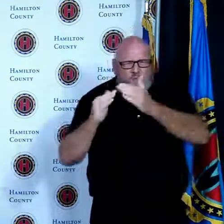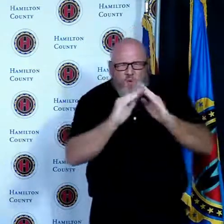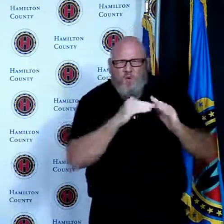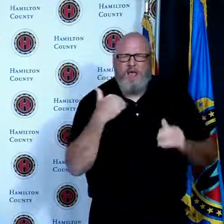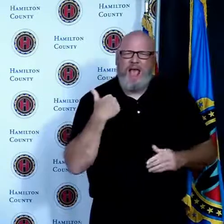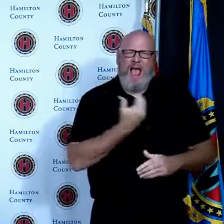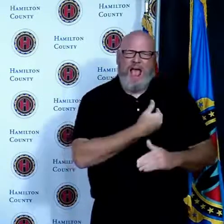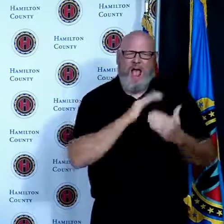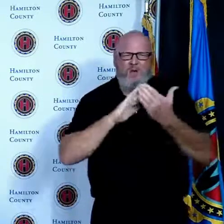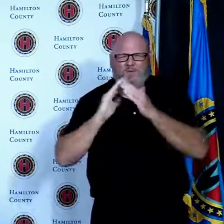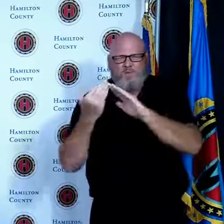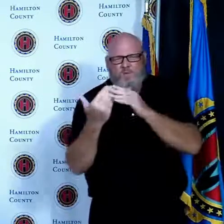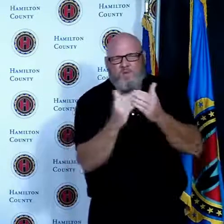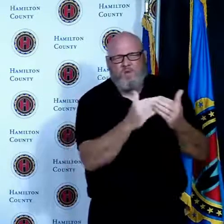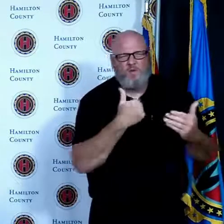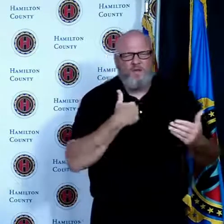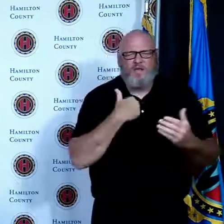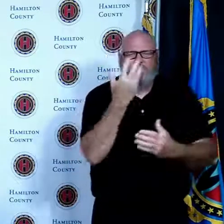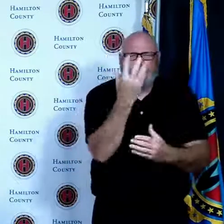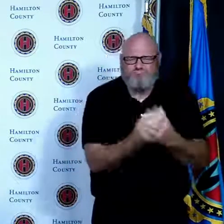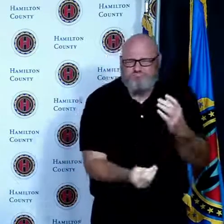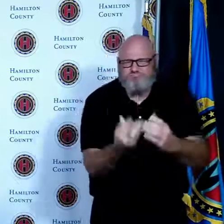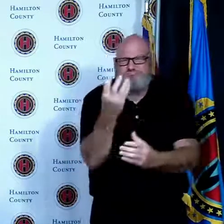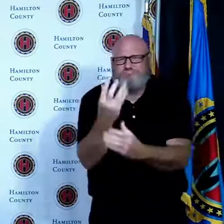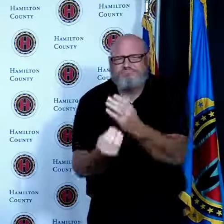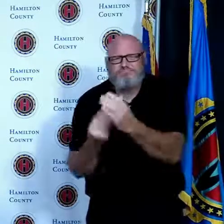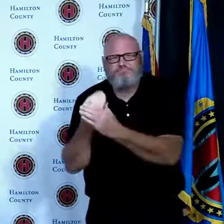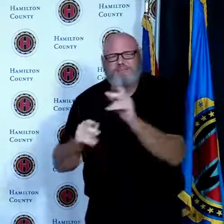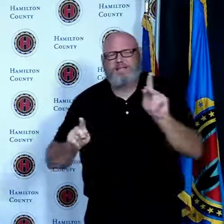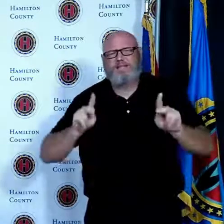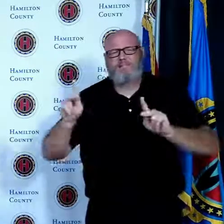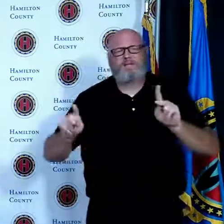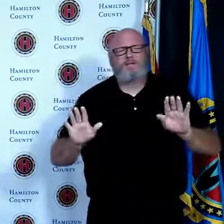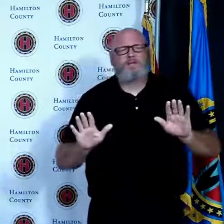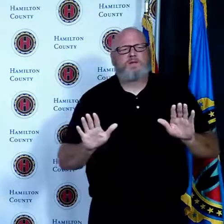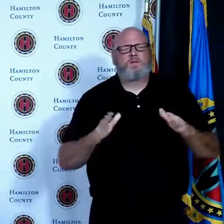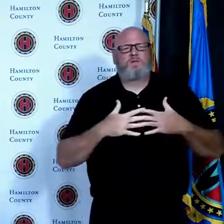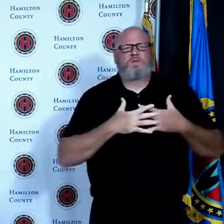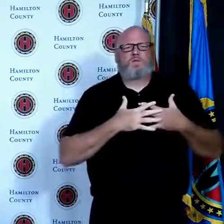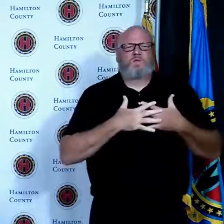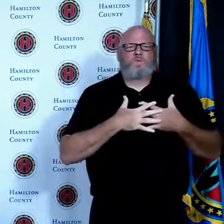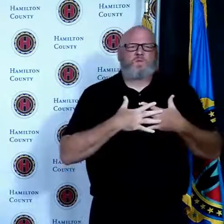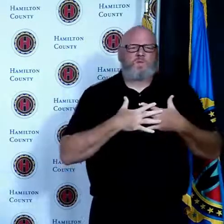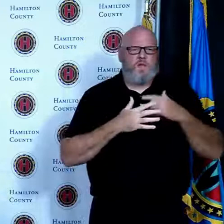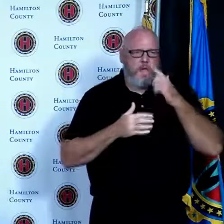little bit but it's just a constant reminder that we all need to continue to wear the mask wash our hands